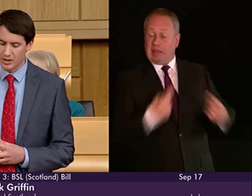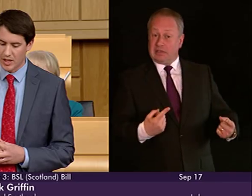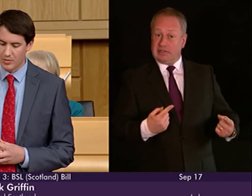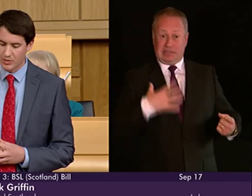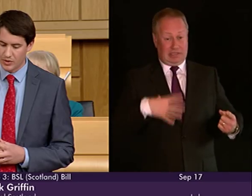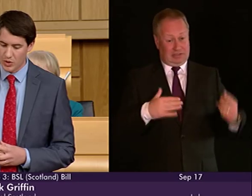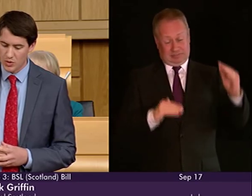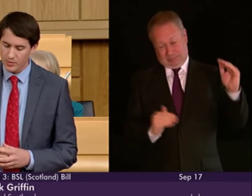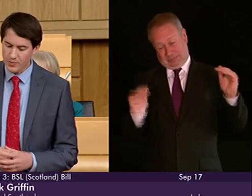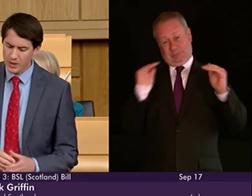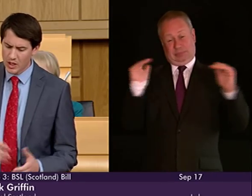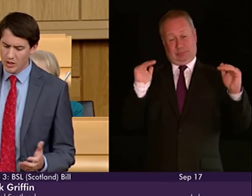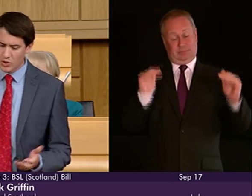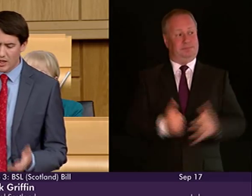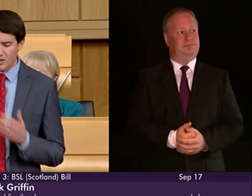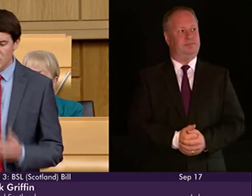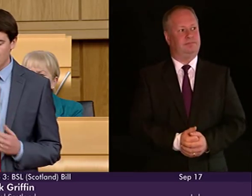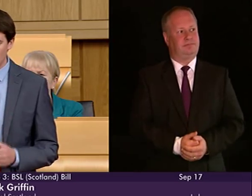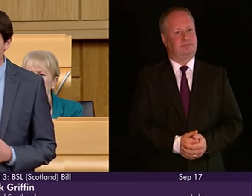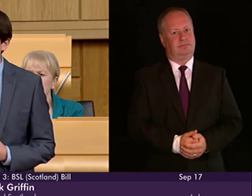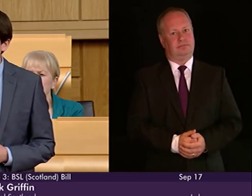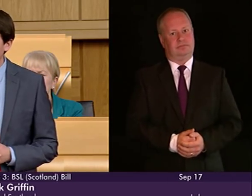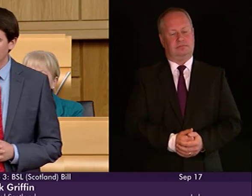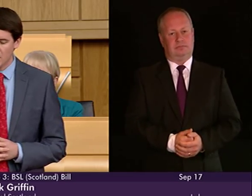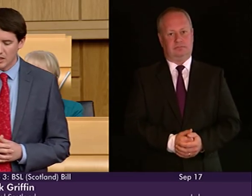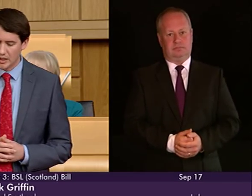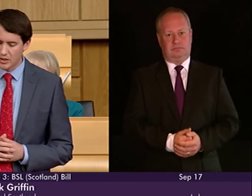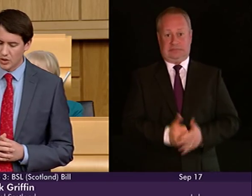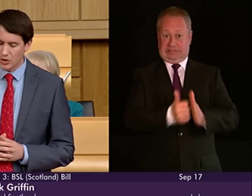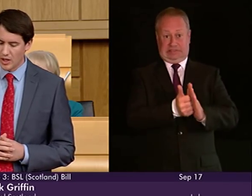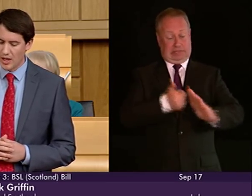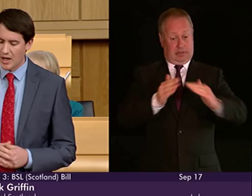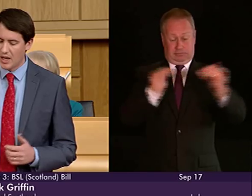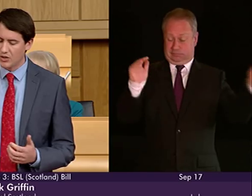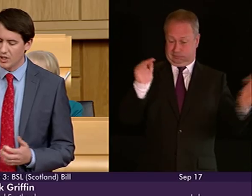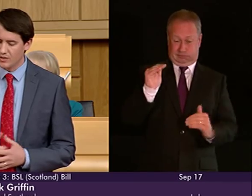gap. That skills gap can lead to a higher rate